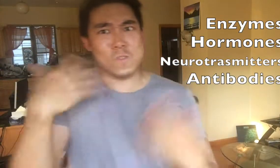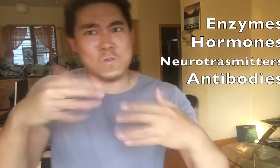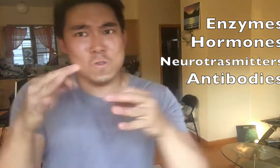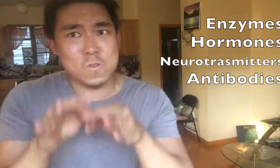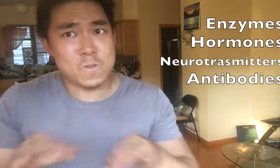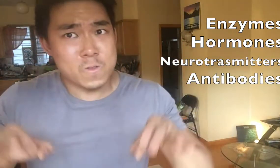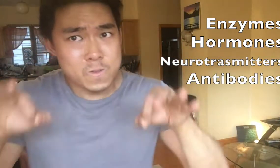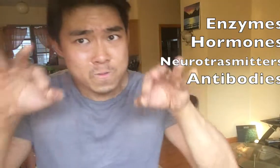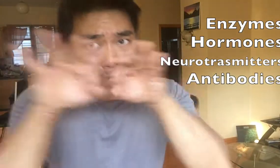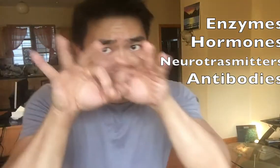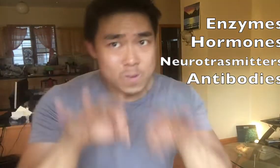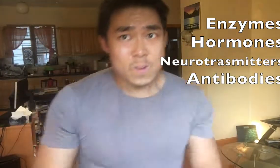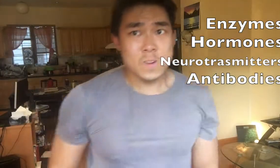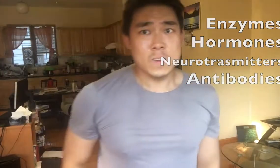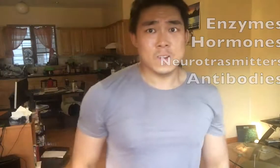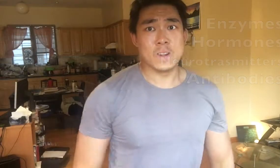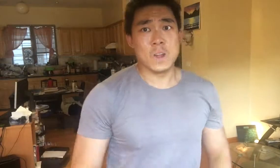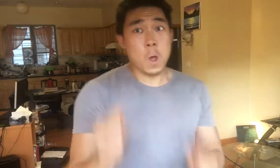These are very important molecules!